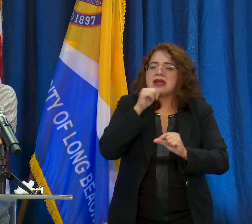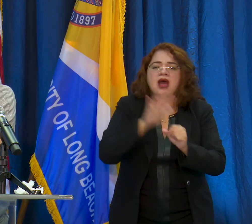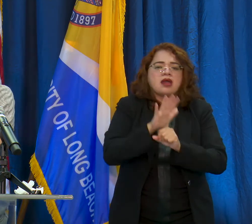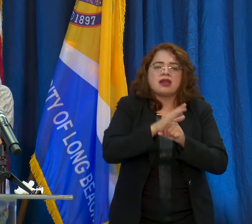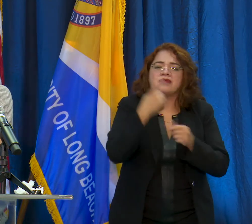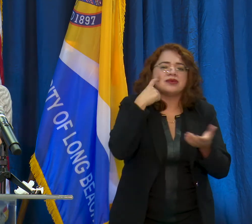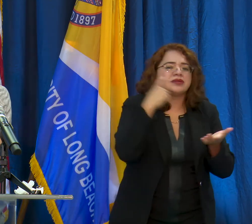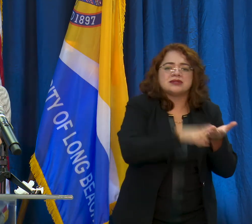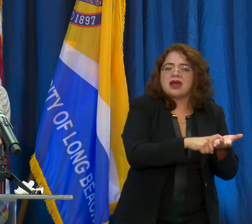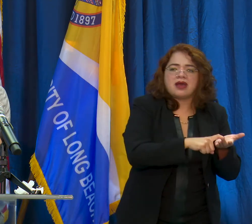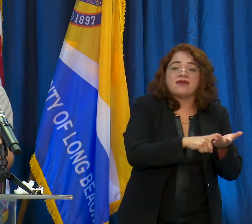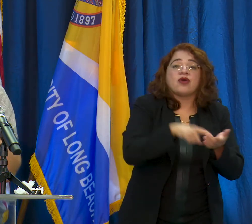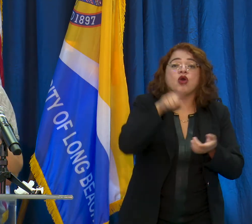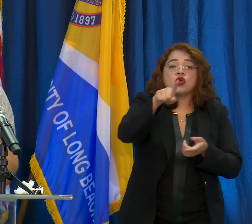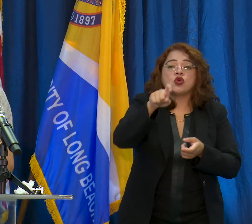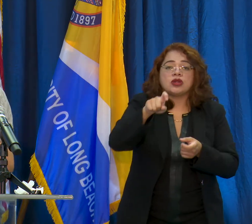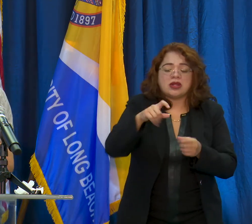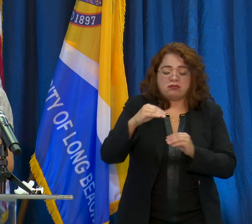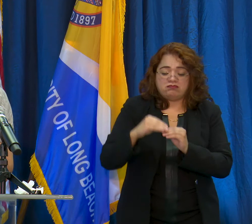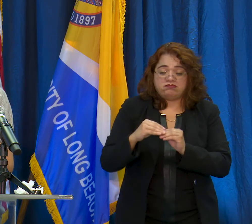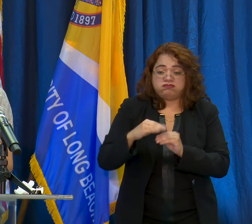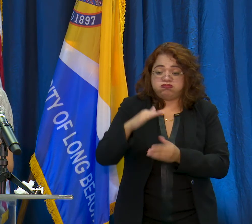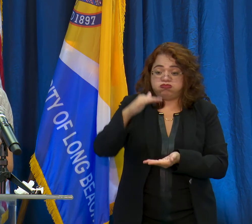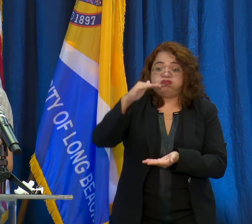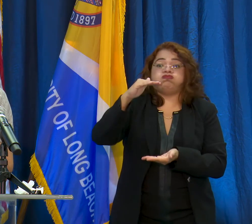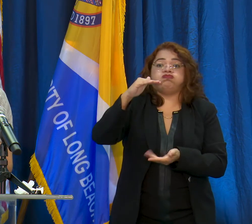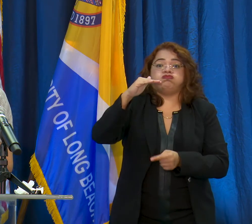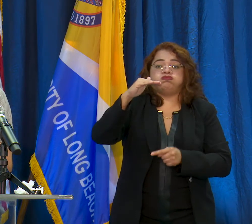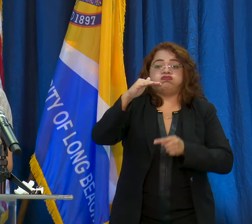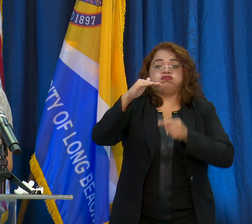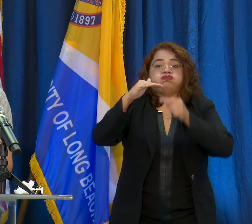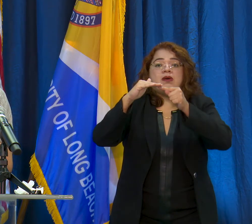trigger a positive test. So it could be at day 5, you're at this level